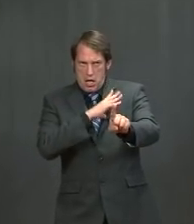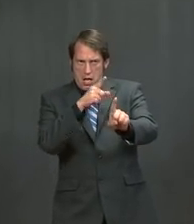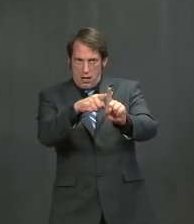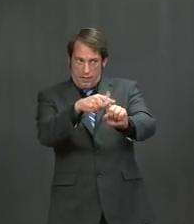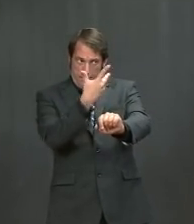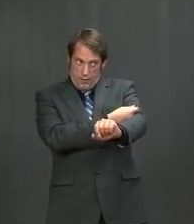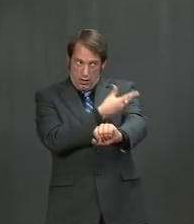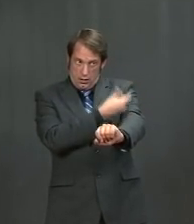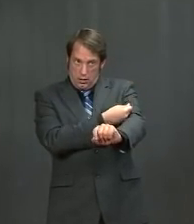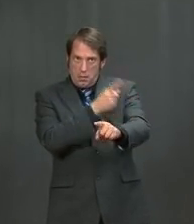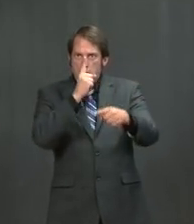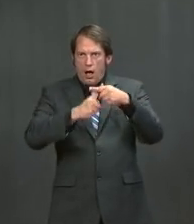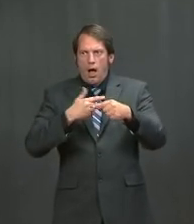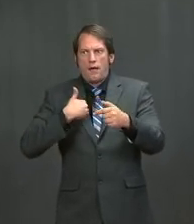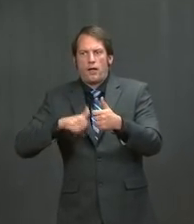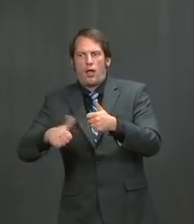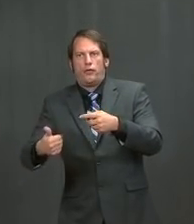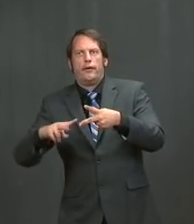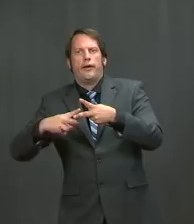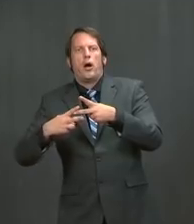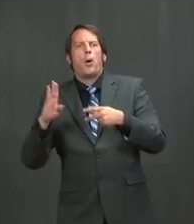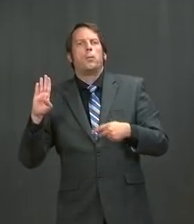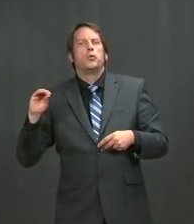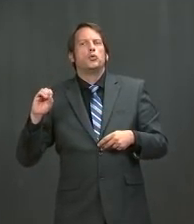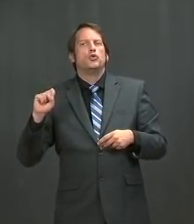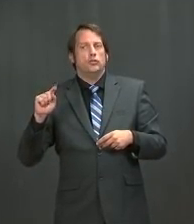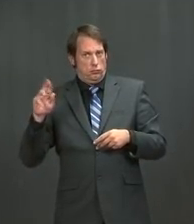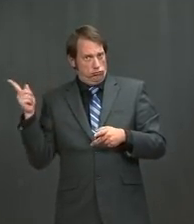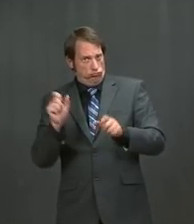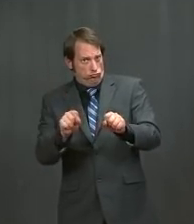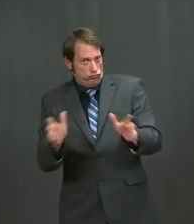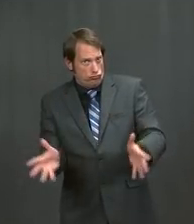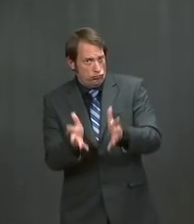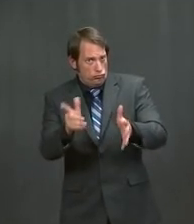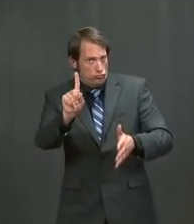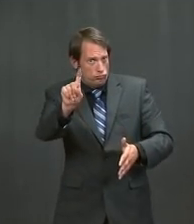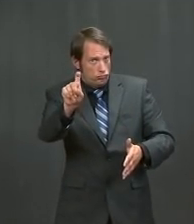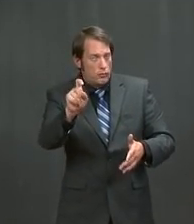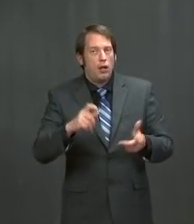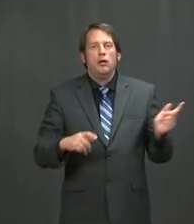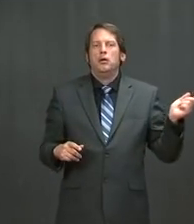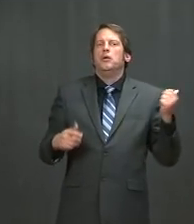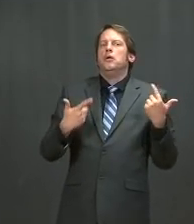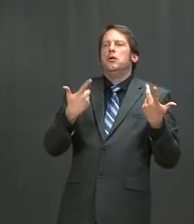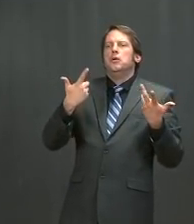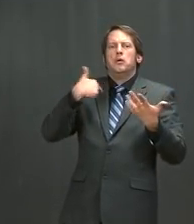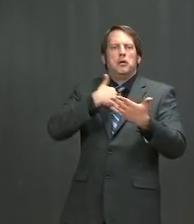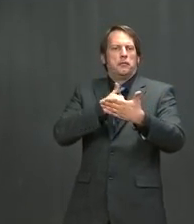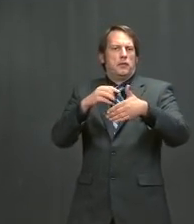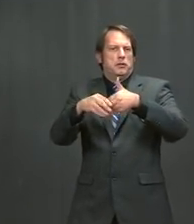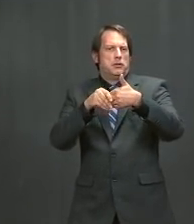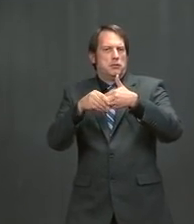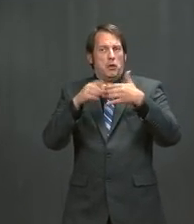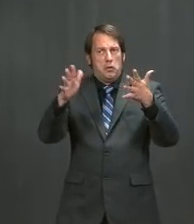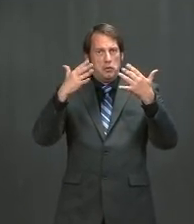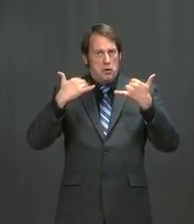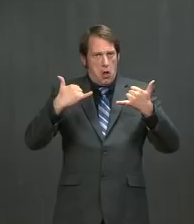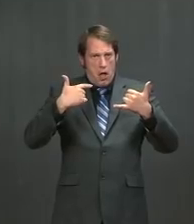is, again, ensuring that we have flexibility as it relates to vaccine doses that we have ordered. That could include --